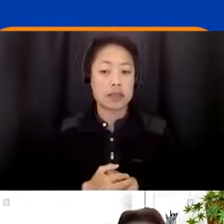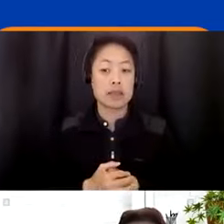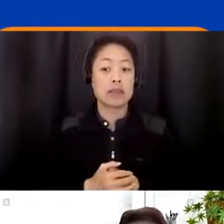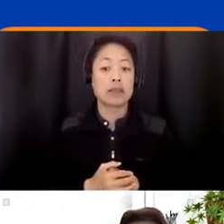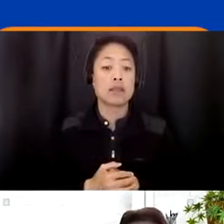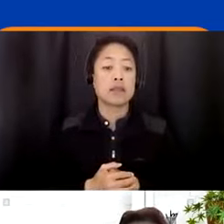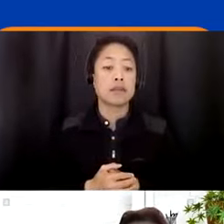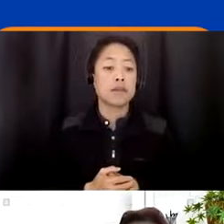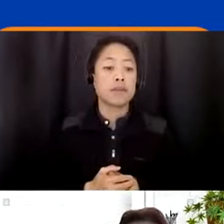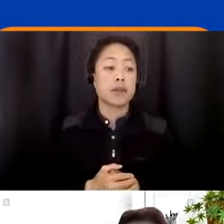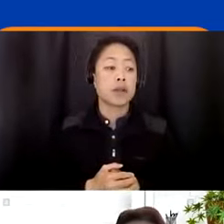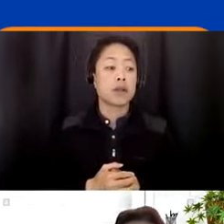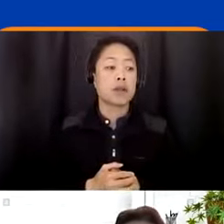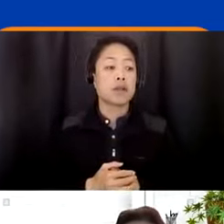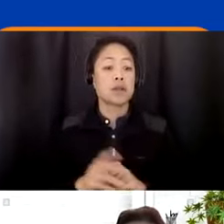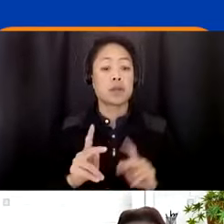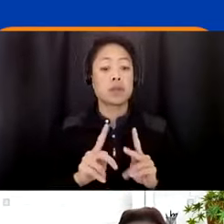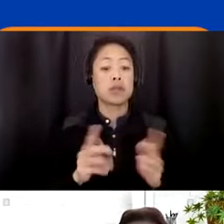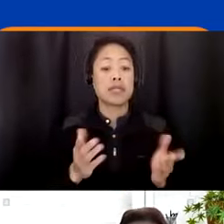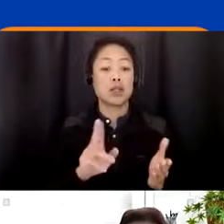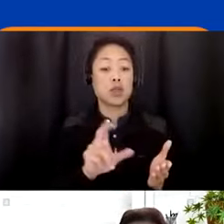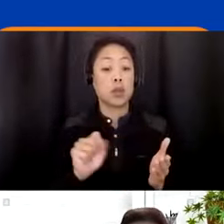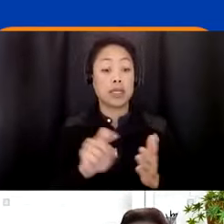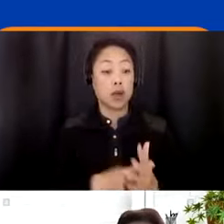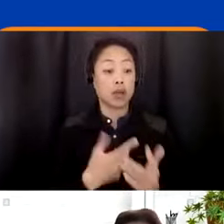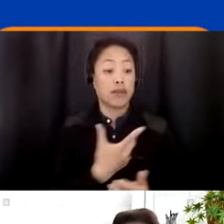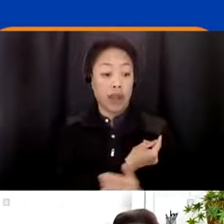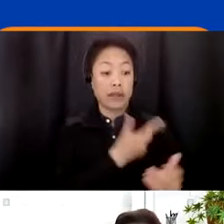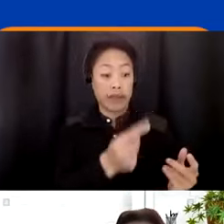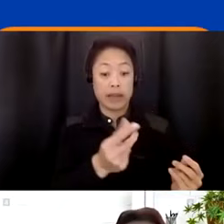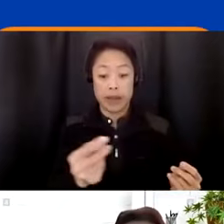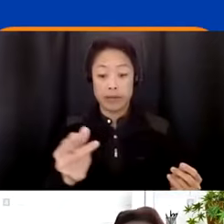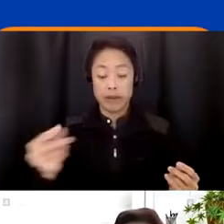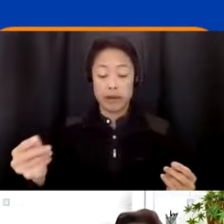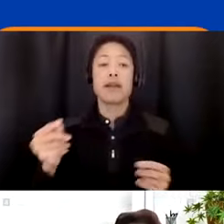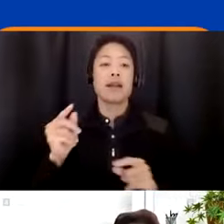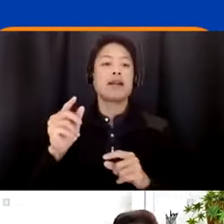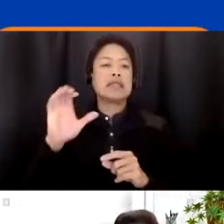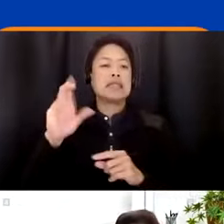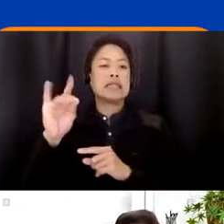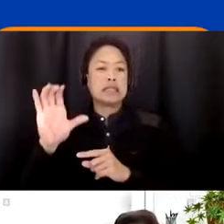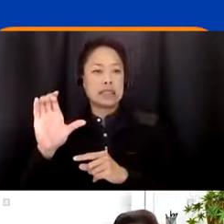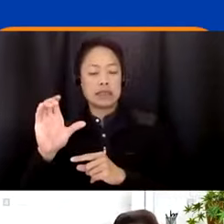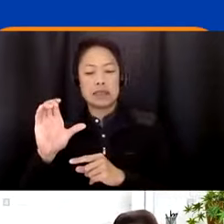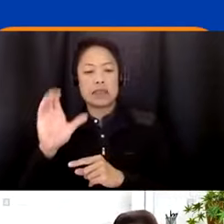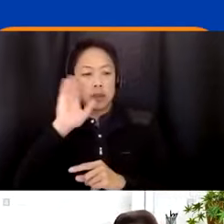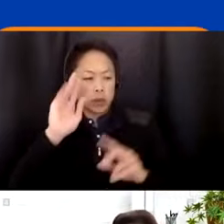activated on their phone. You can also put into there whether or not you’ve tested positive for